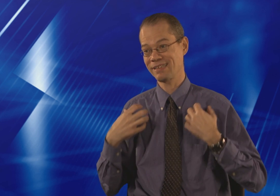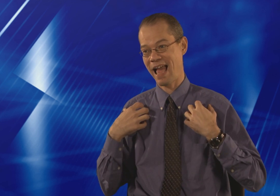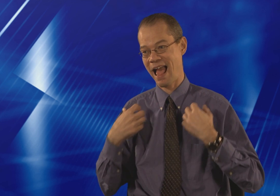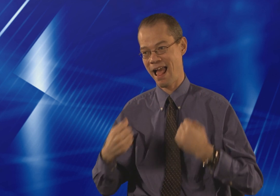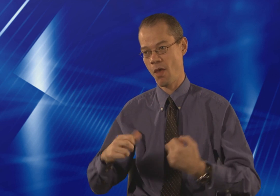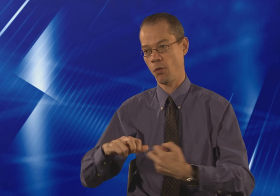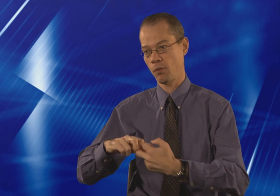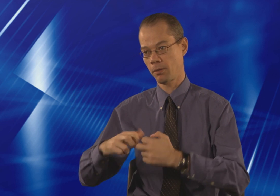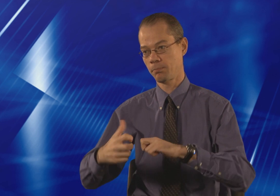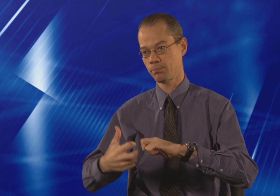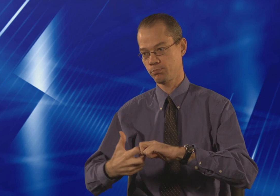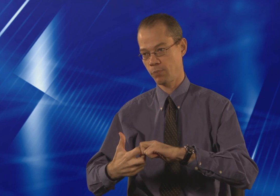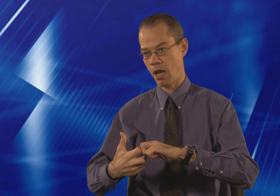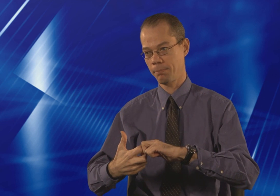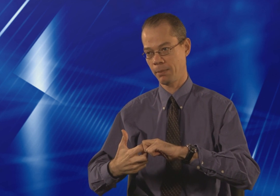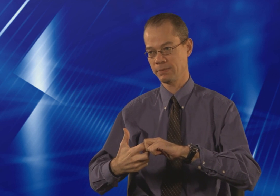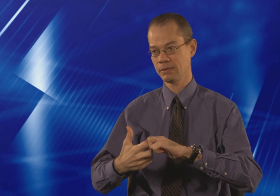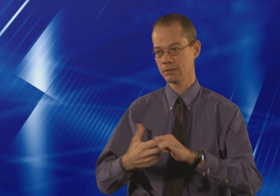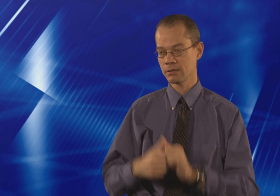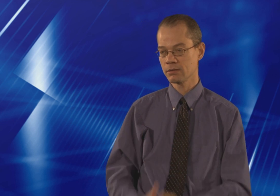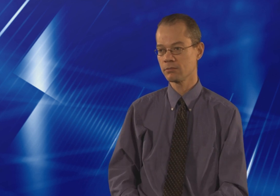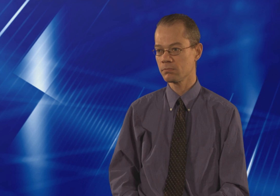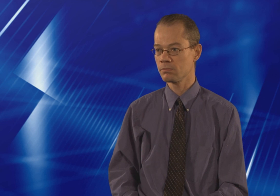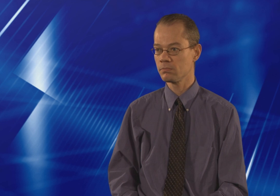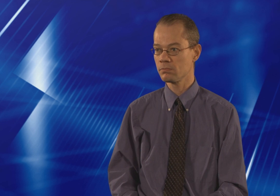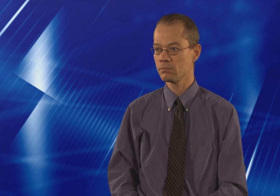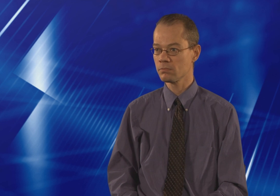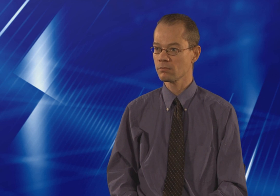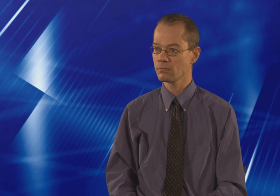and that can affect their health and their health problems.